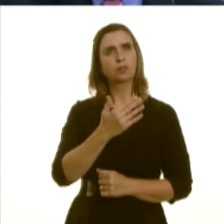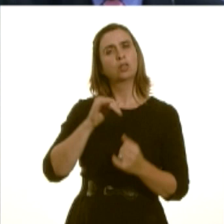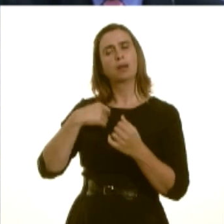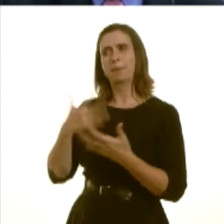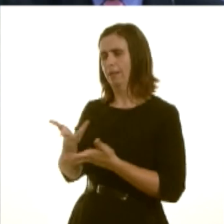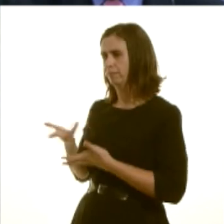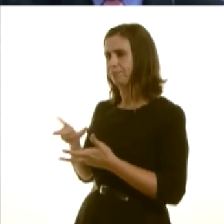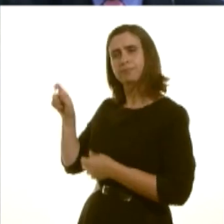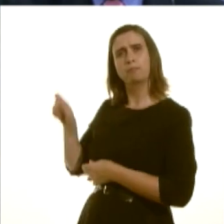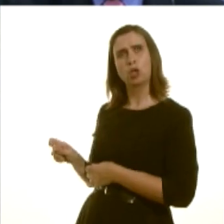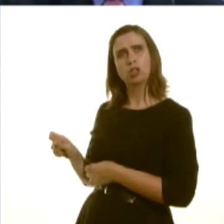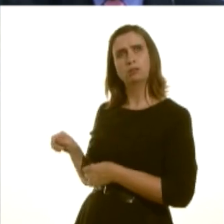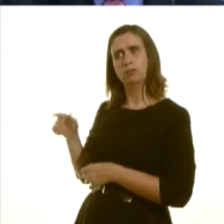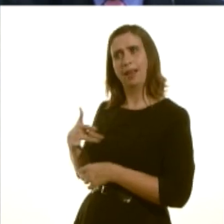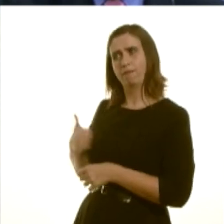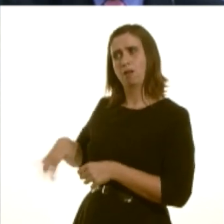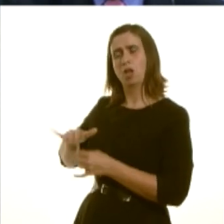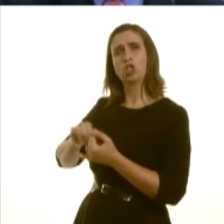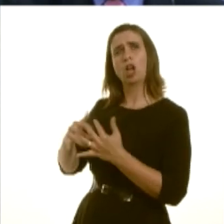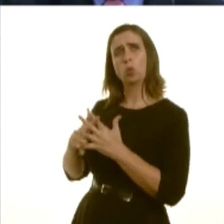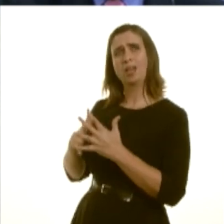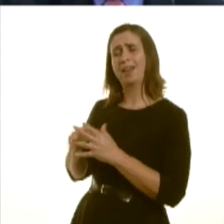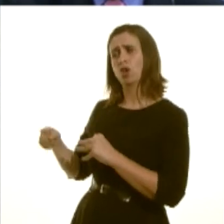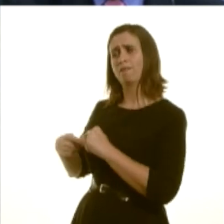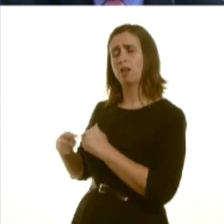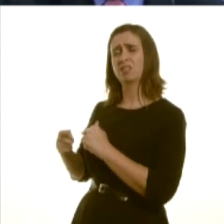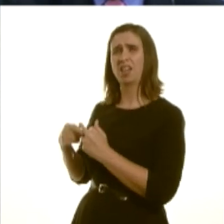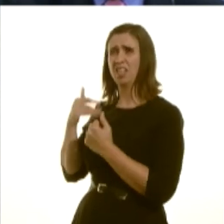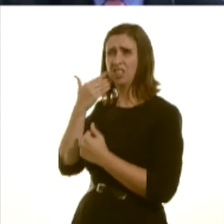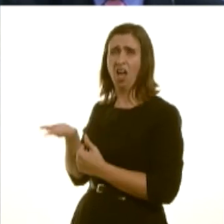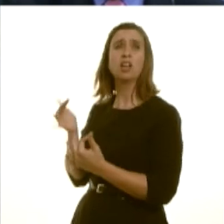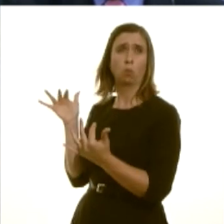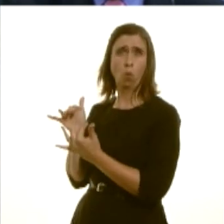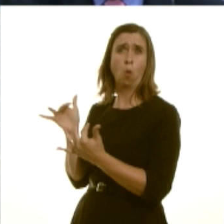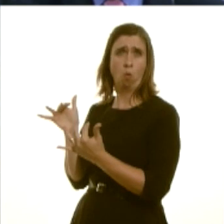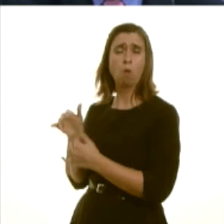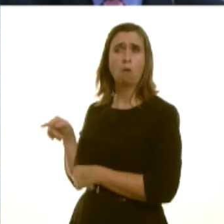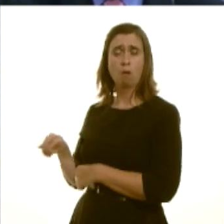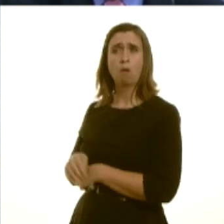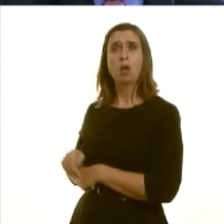Woodland, whose fiancé died in service of this country, and who has a campaign in Penarth